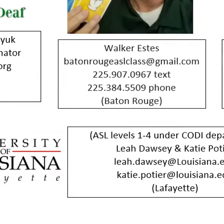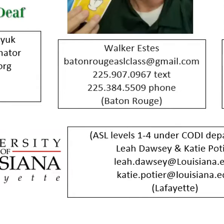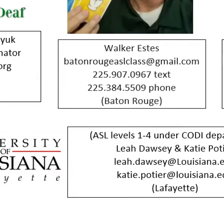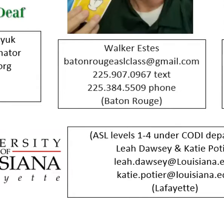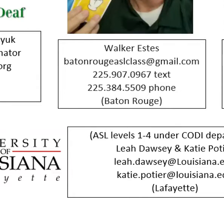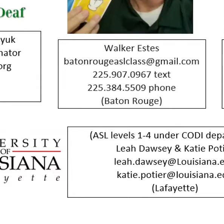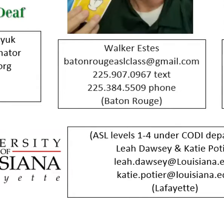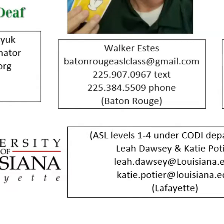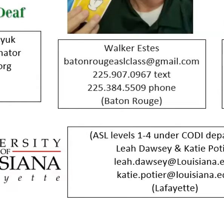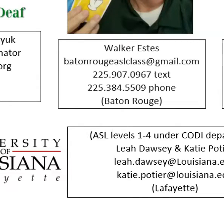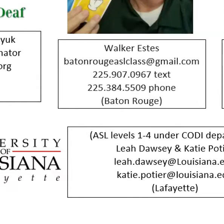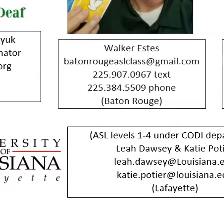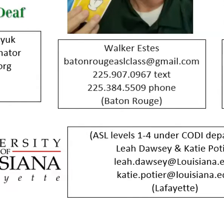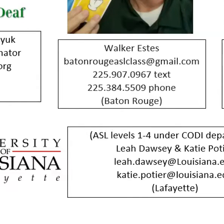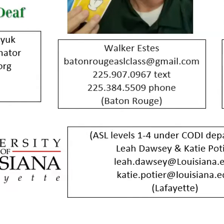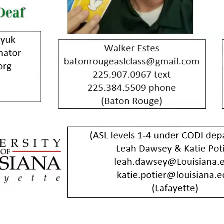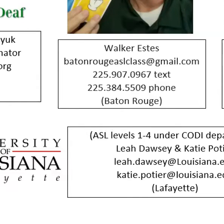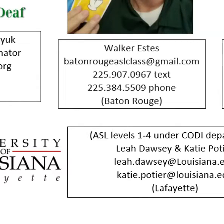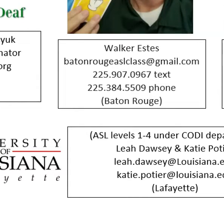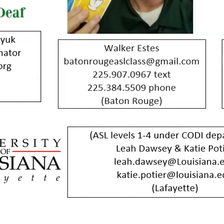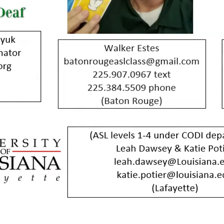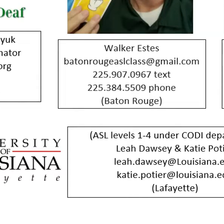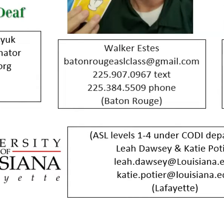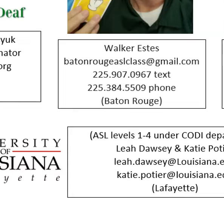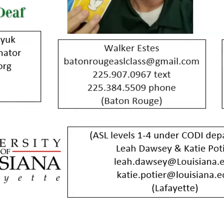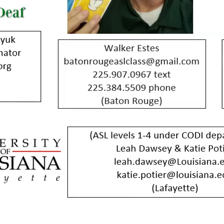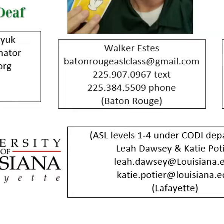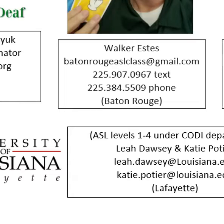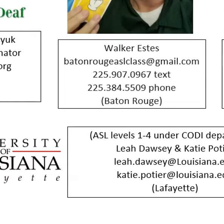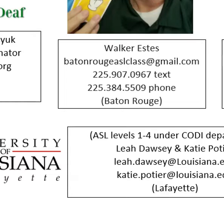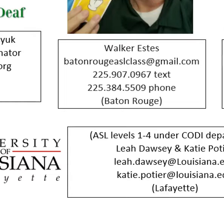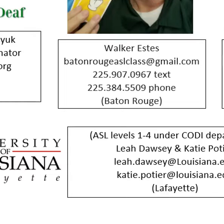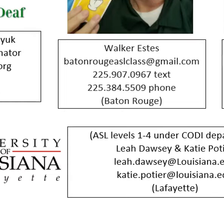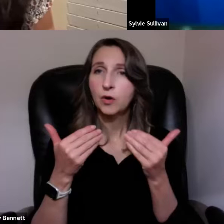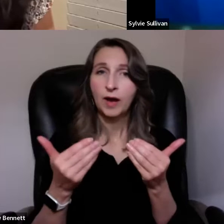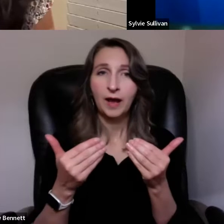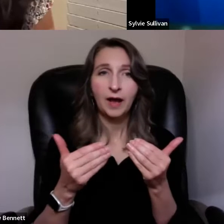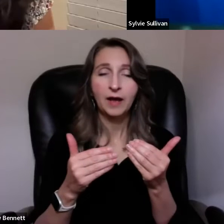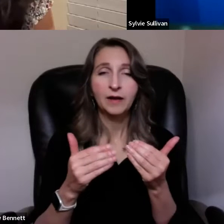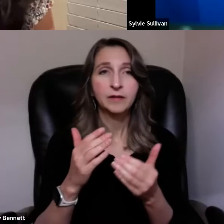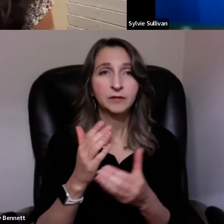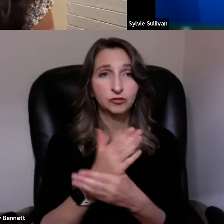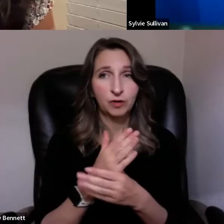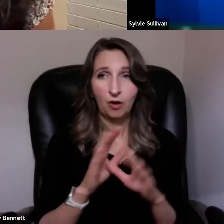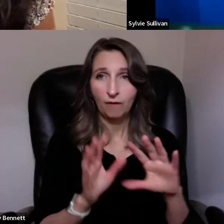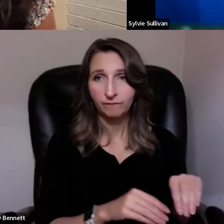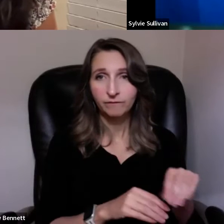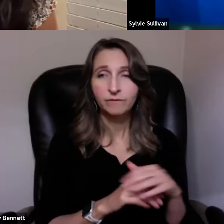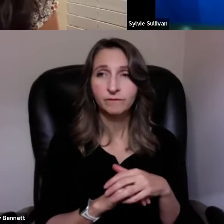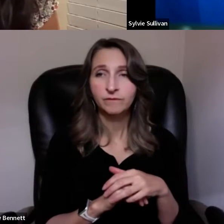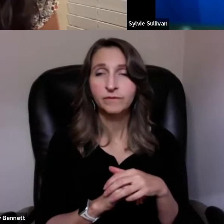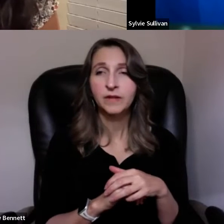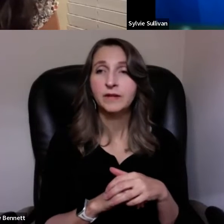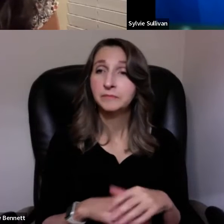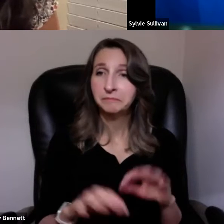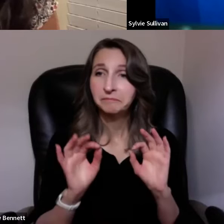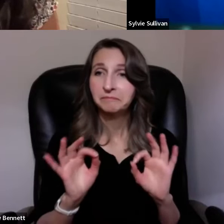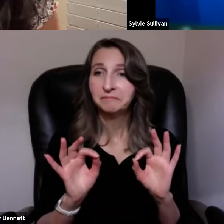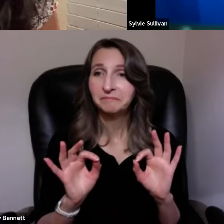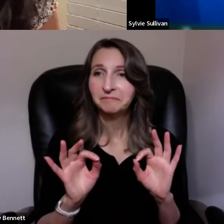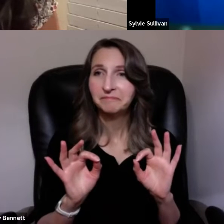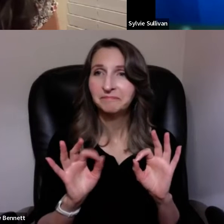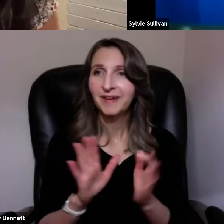There you go. Amber started with Alla next week, oh very nice. I'll go ahead and stop sharing assuming everybody has taken this... nice yay. Hi!